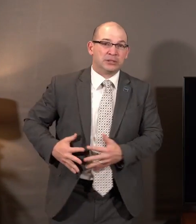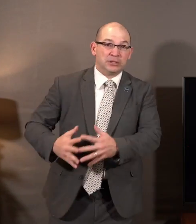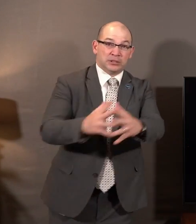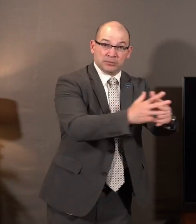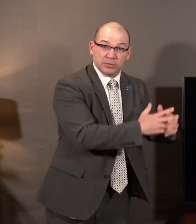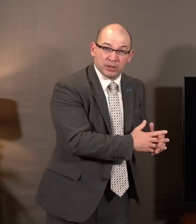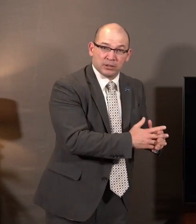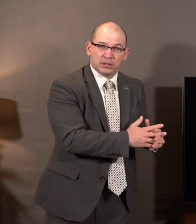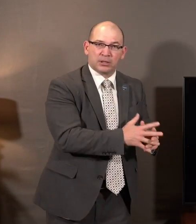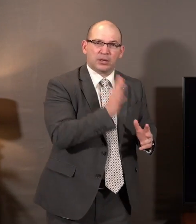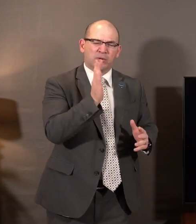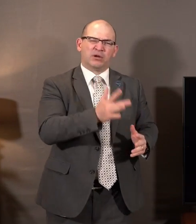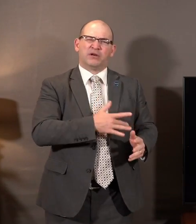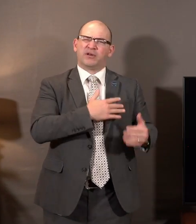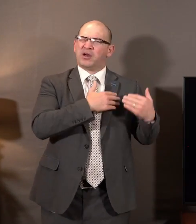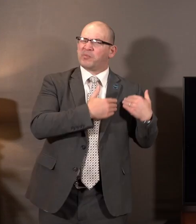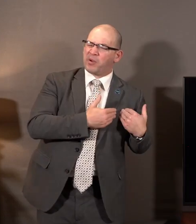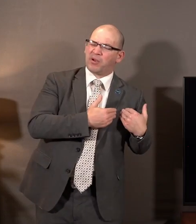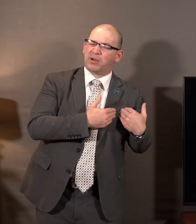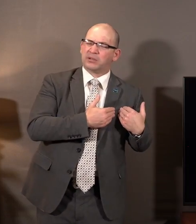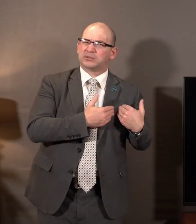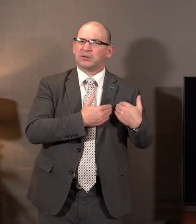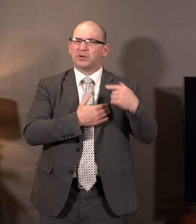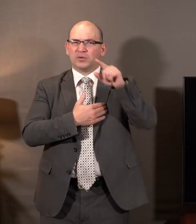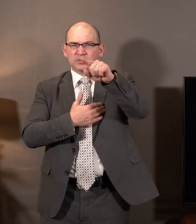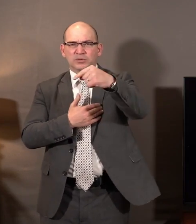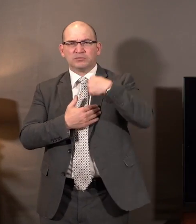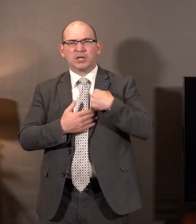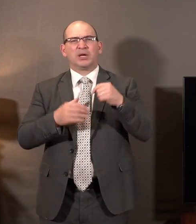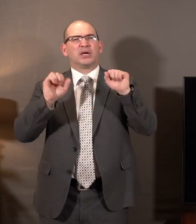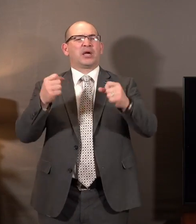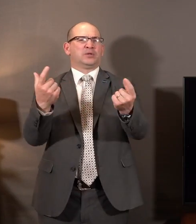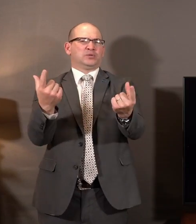burden is heavy what are some things we can do with these imaginations these